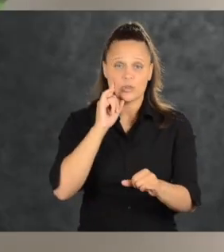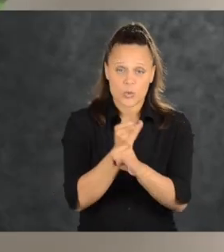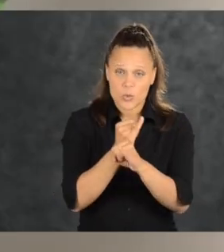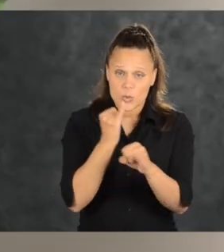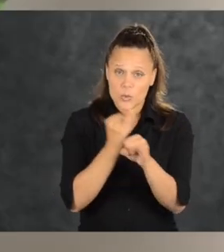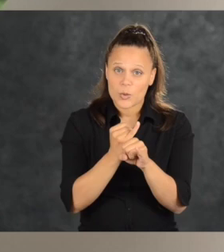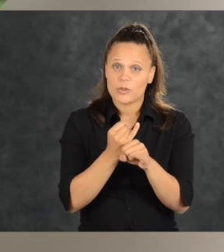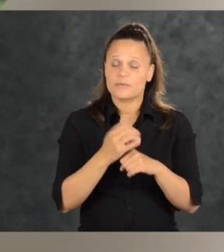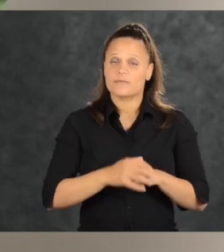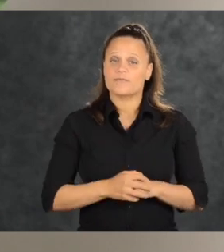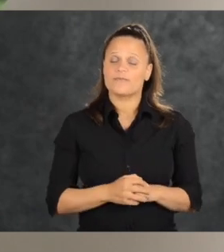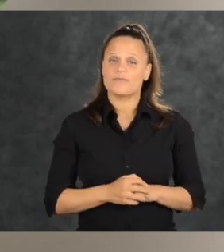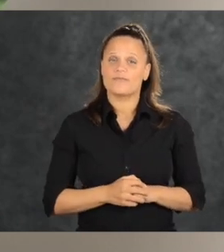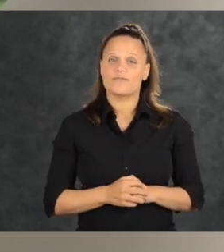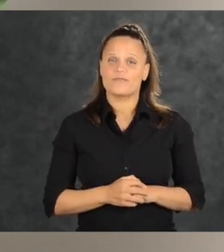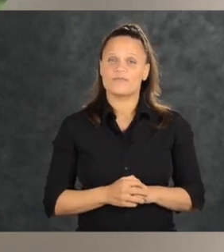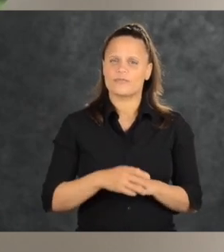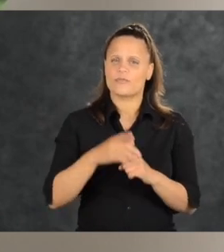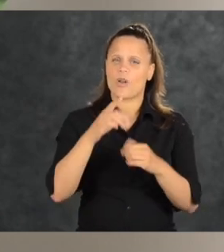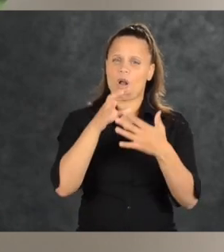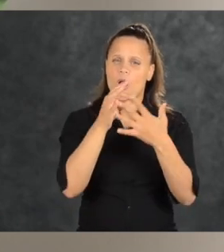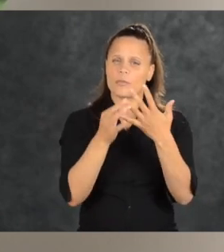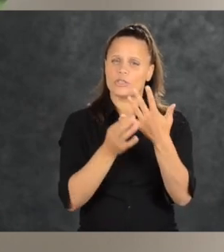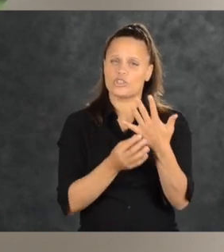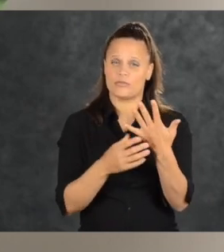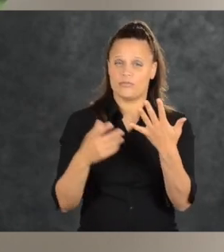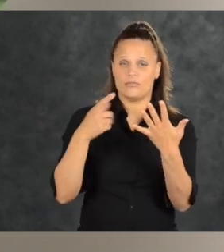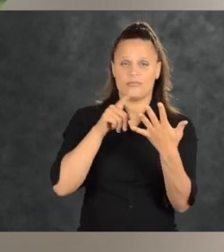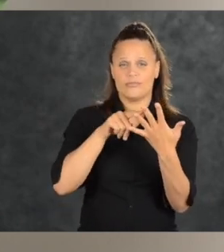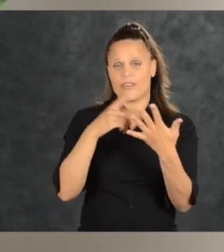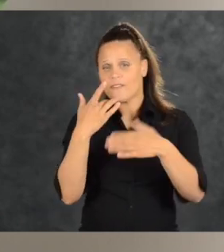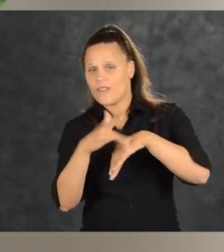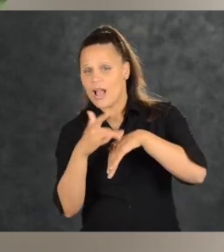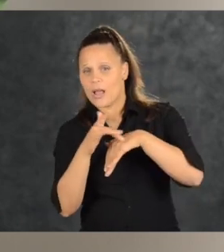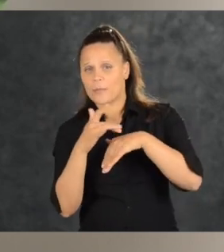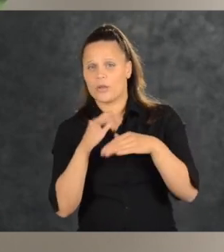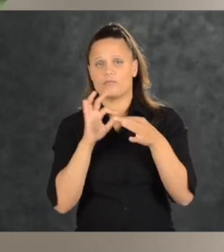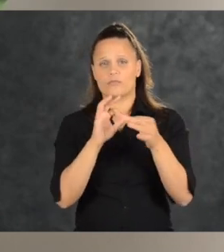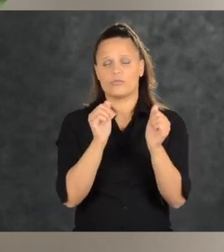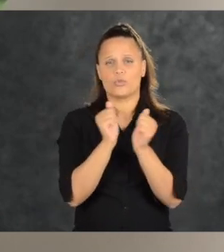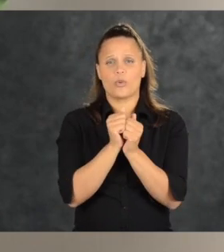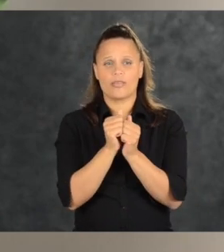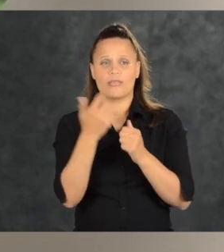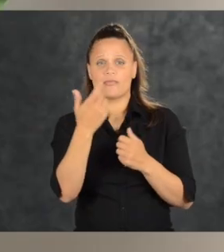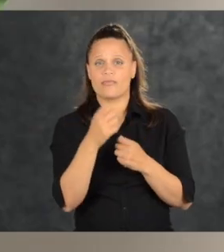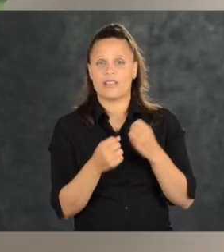a blind person. But we were able to work together as a team with vocational and rehabilitation